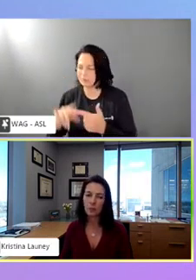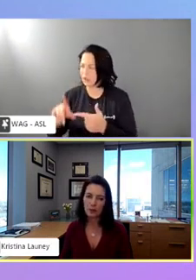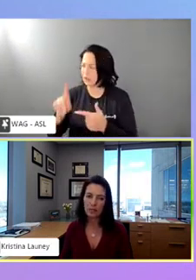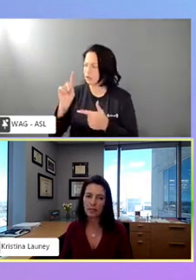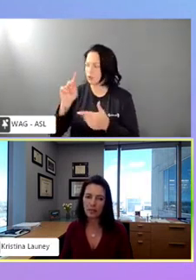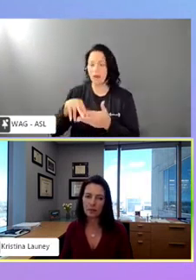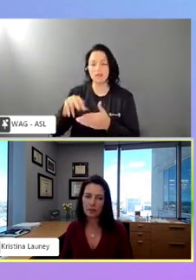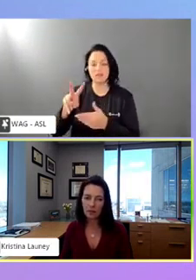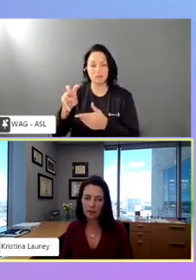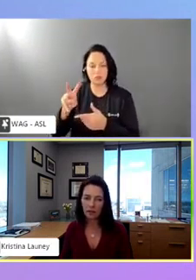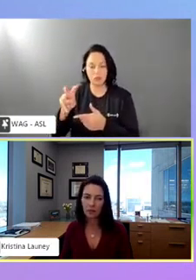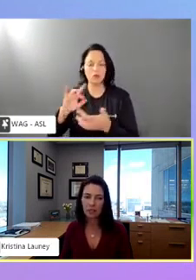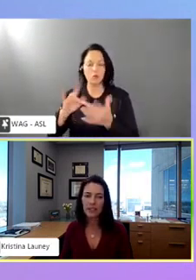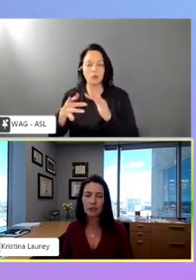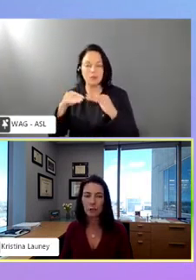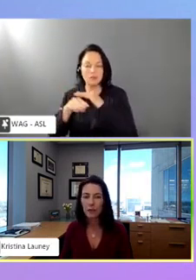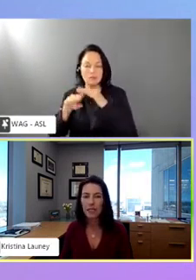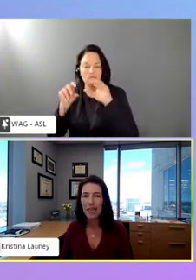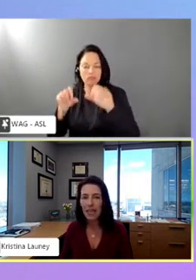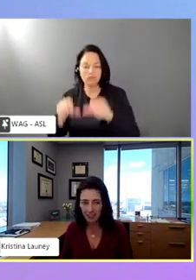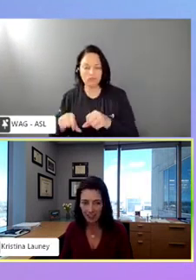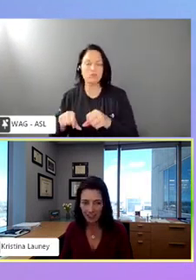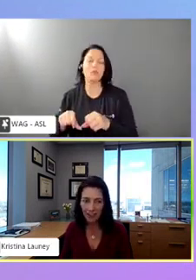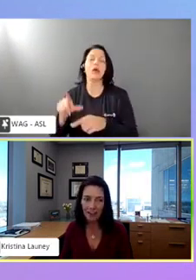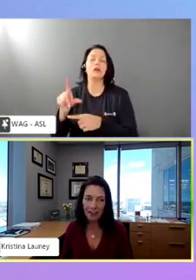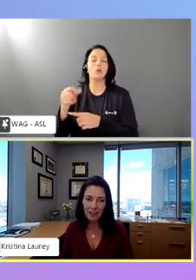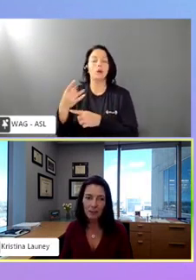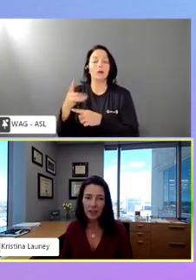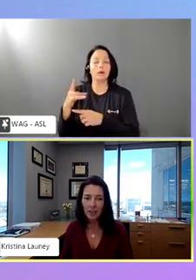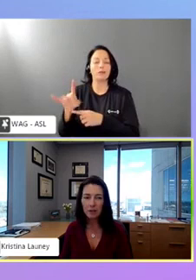about this data is, 814 website accessibility lawsuits